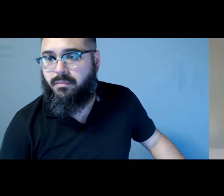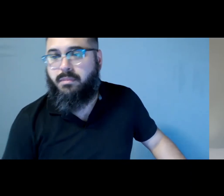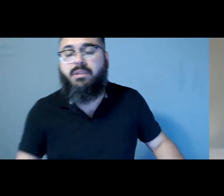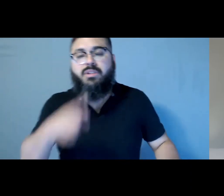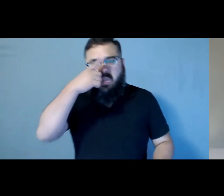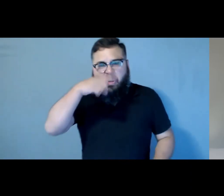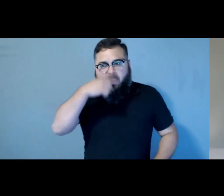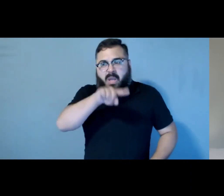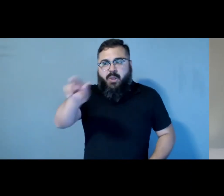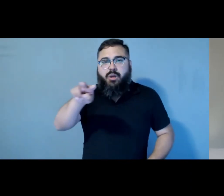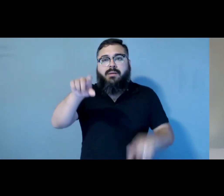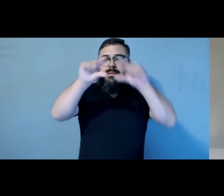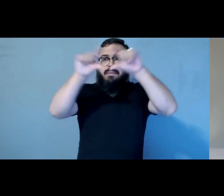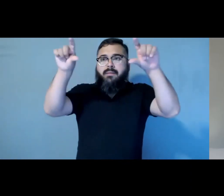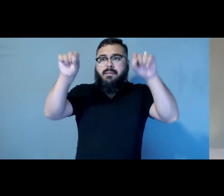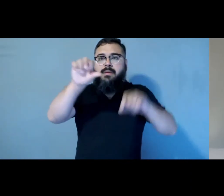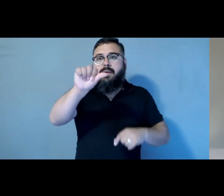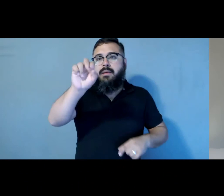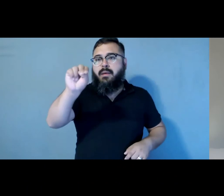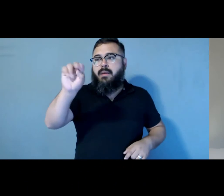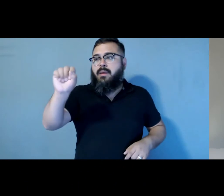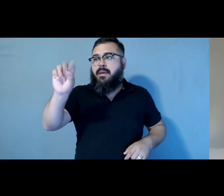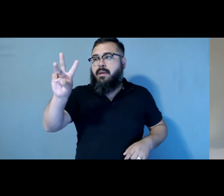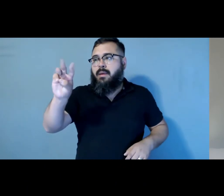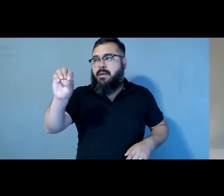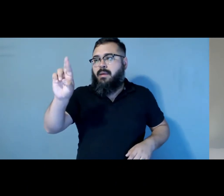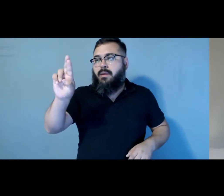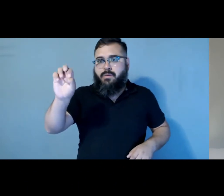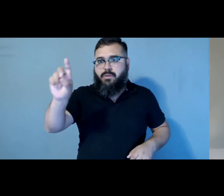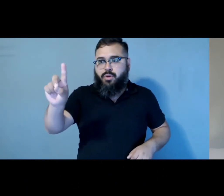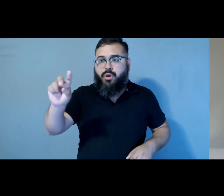look for the one that starts with, from somebody named FB.